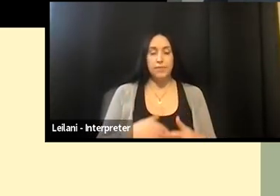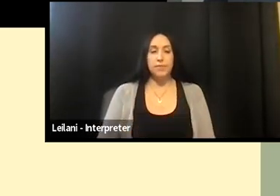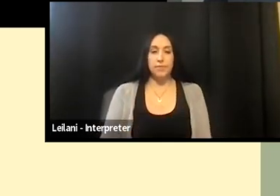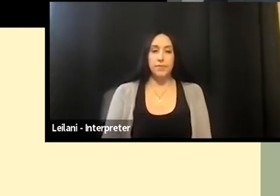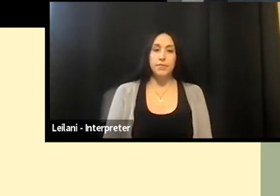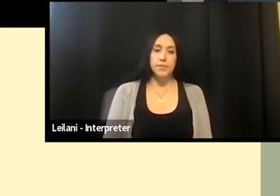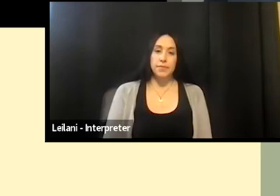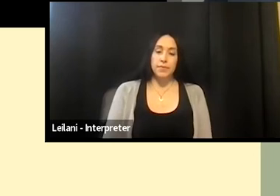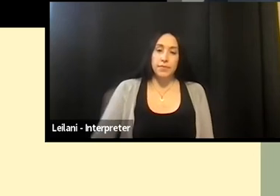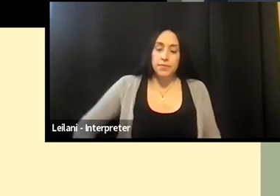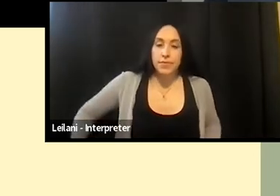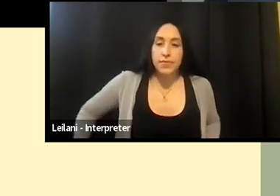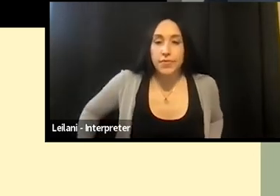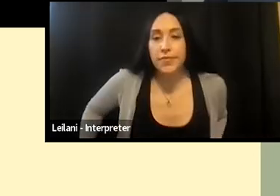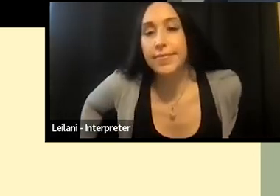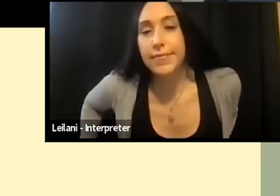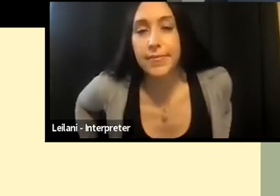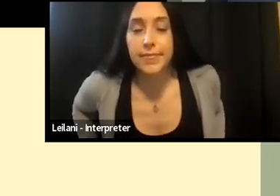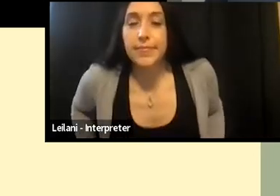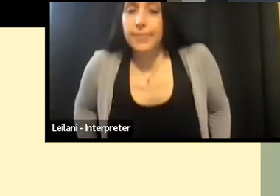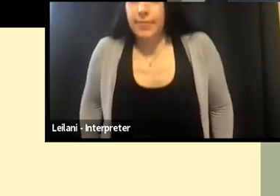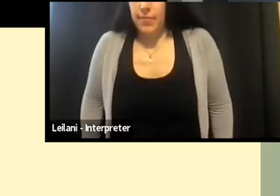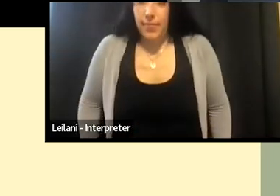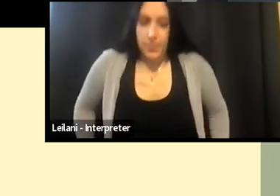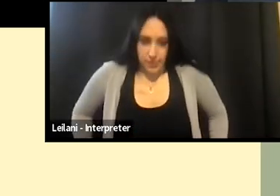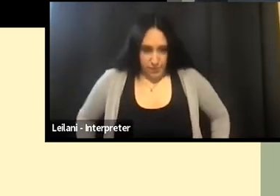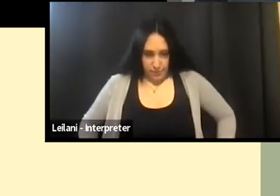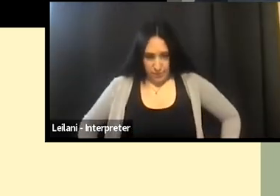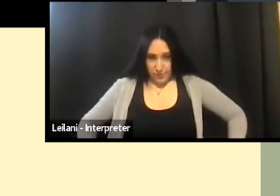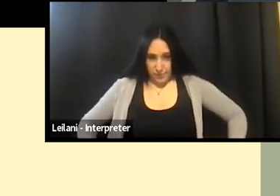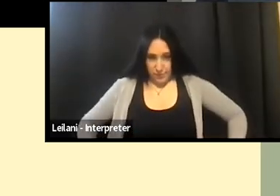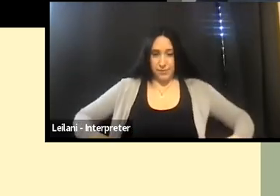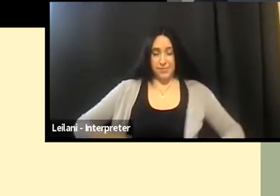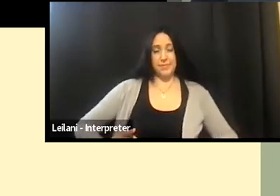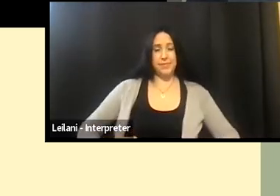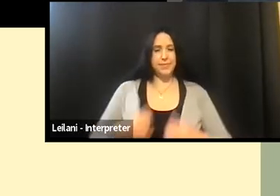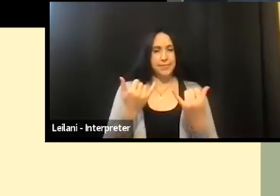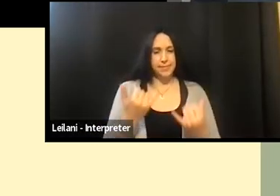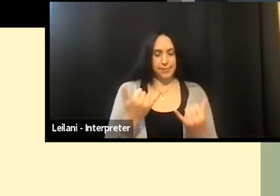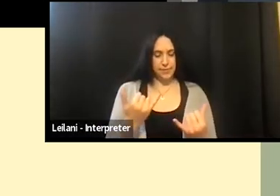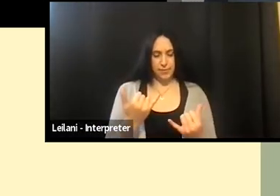Now, I want you to notice how you are feeling in this moment.